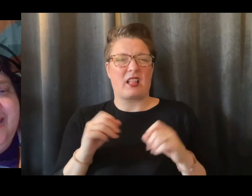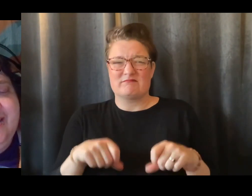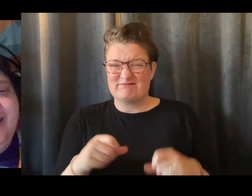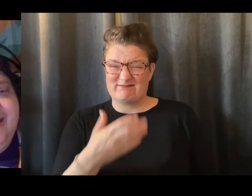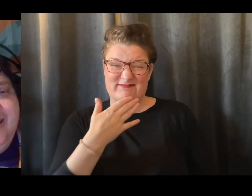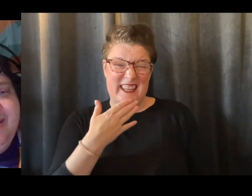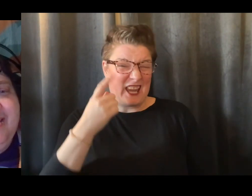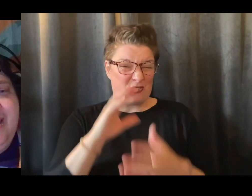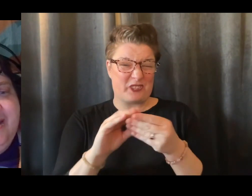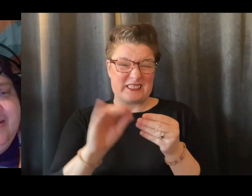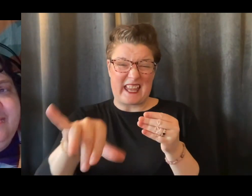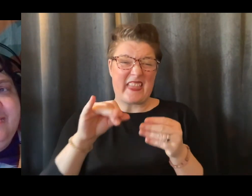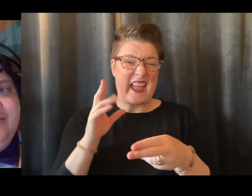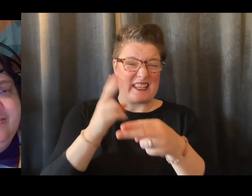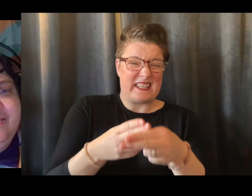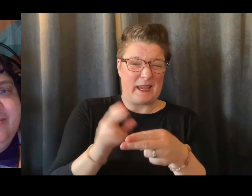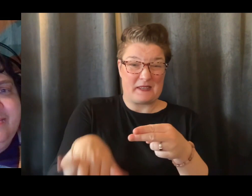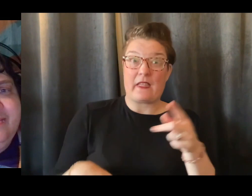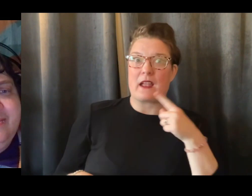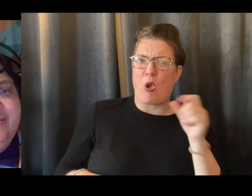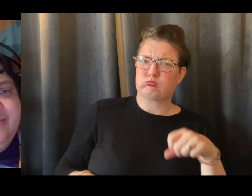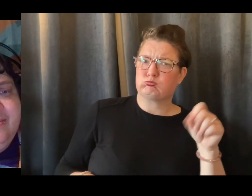I'm just so damn grateful for the two of you. It's so great.